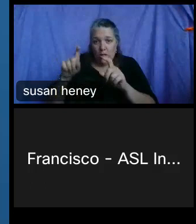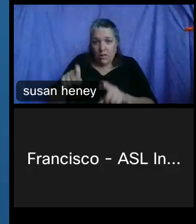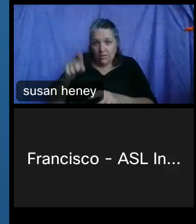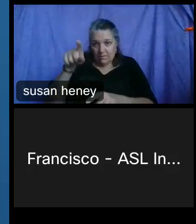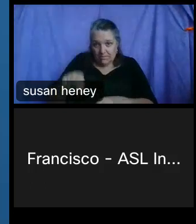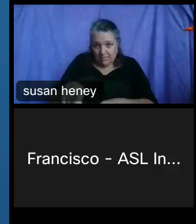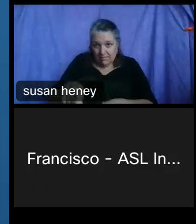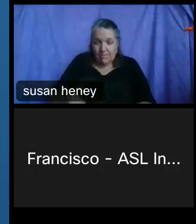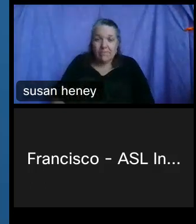Thank you.